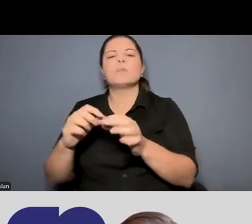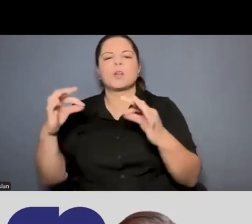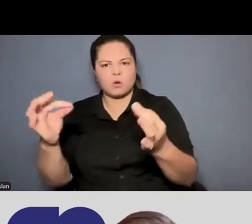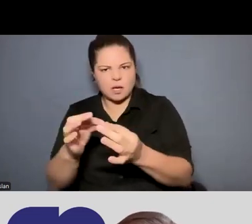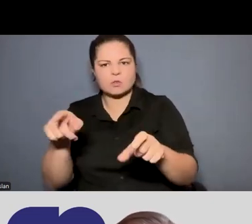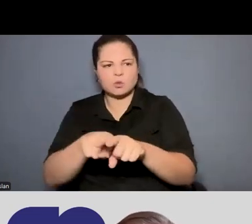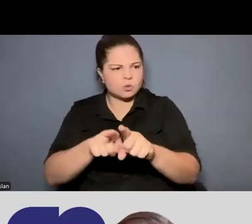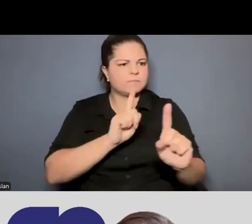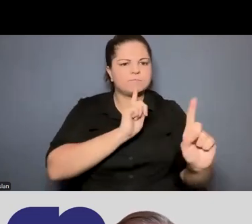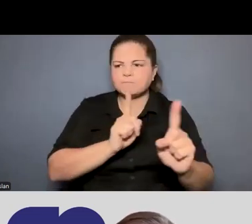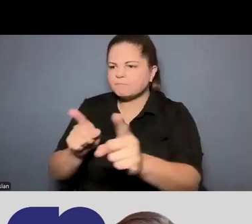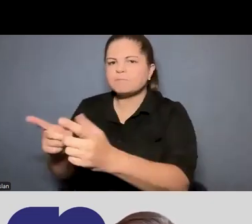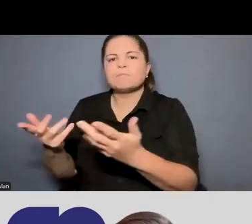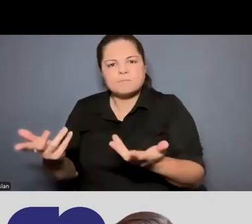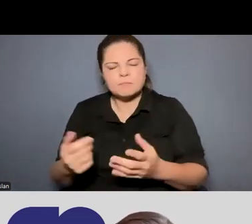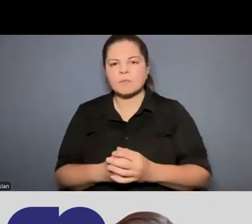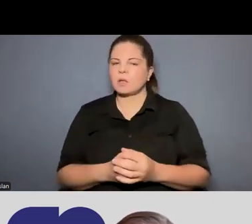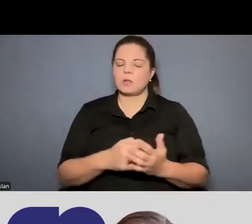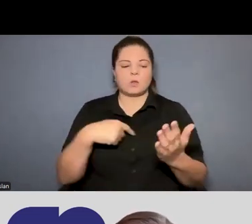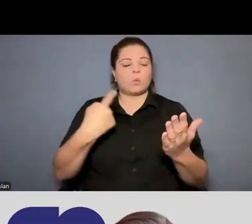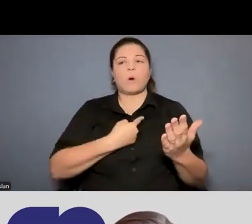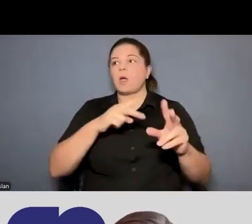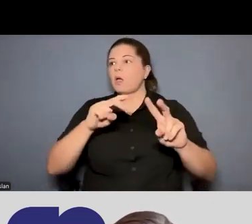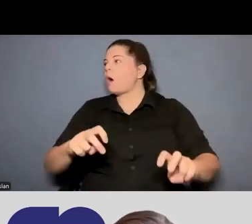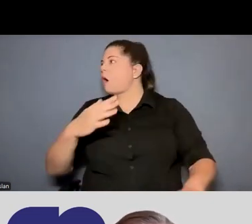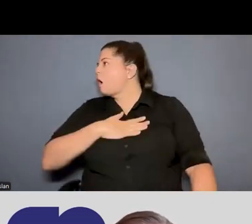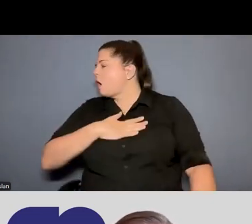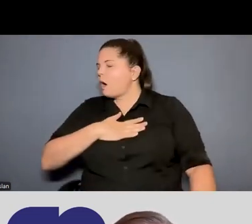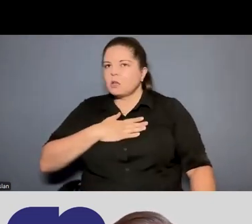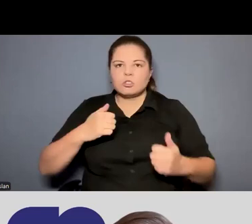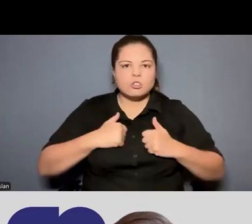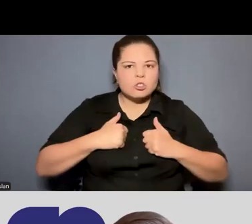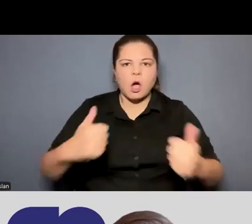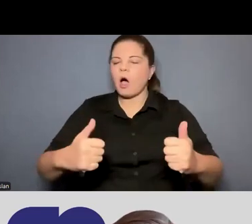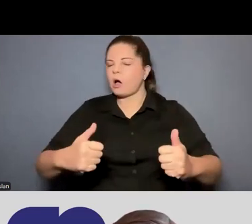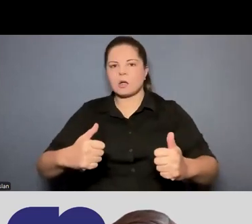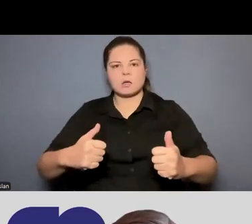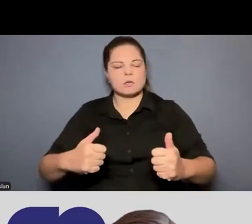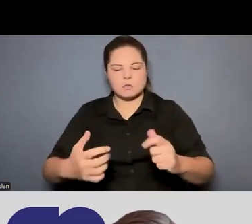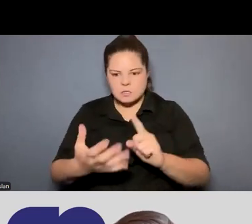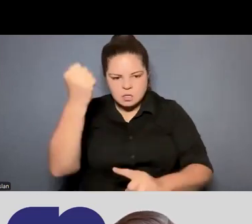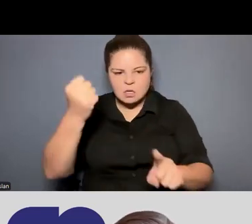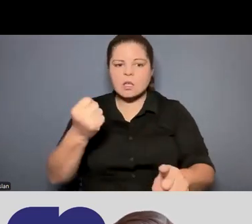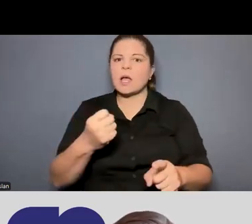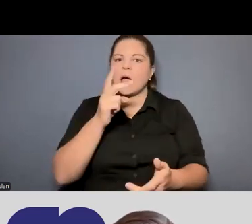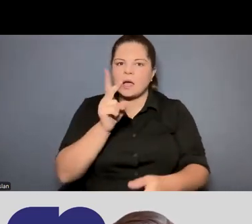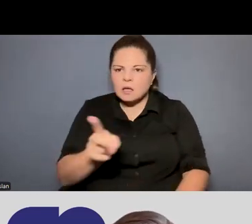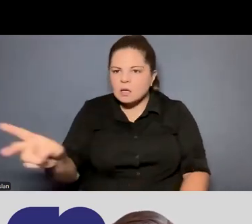Our findings were shocking. We found that sexual harassment is a common experience. In 2018,